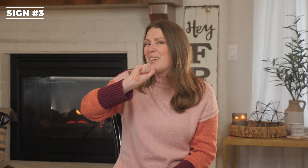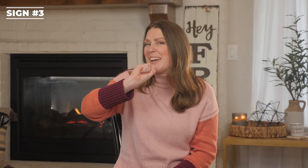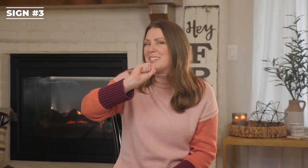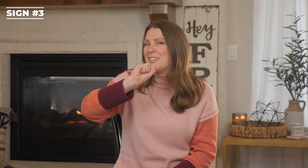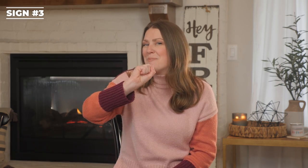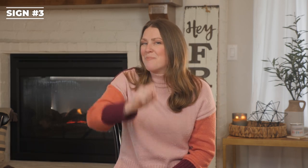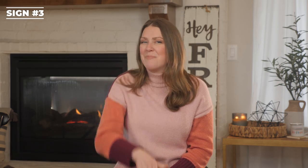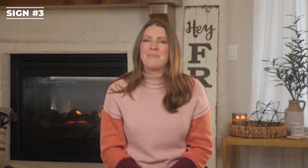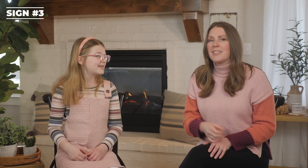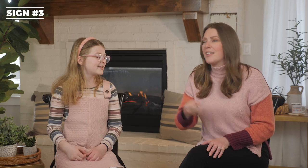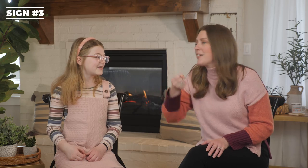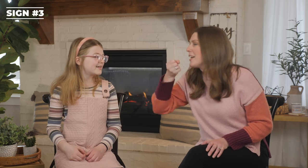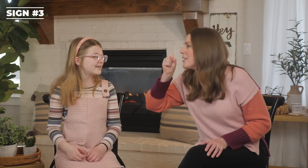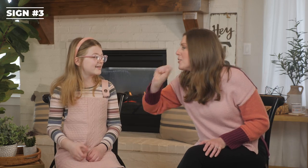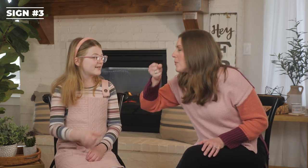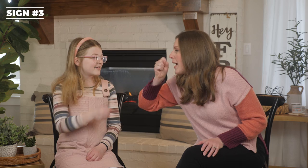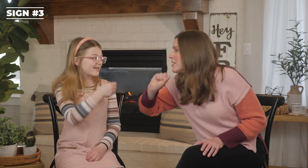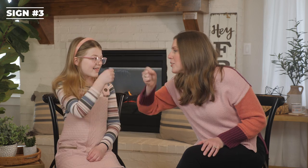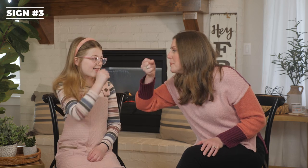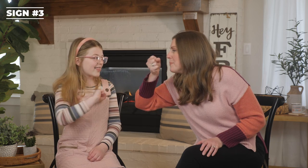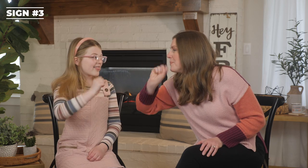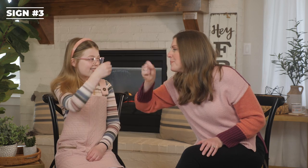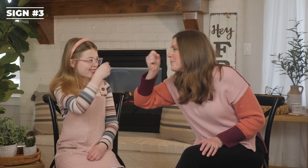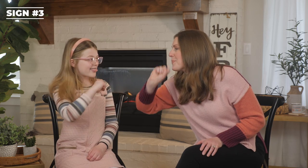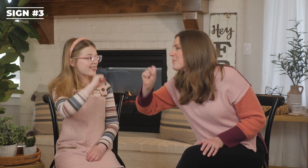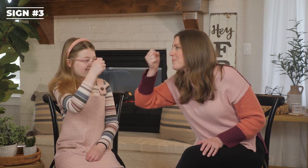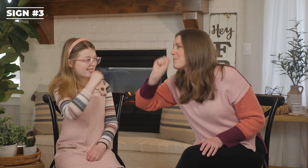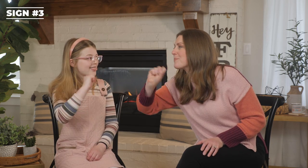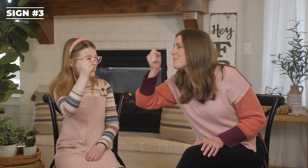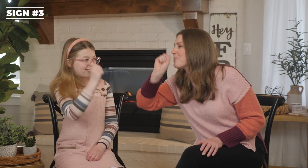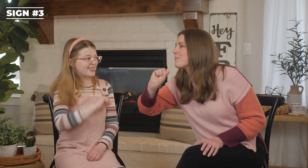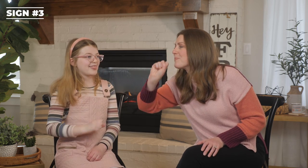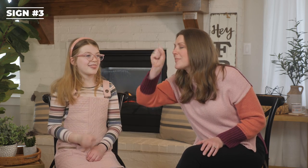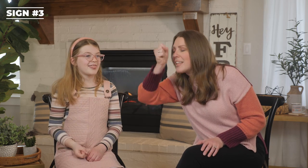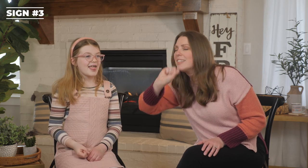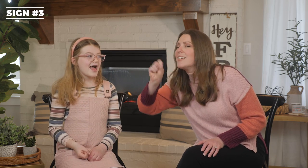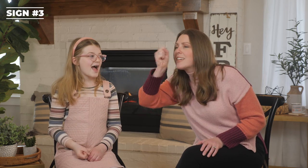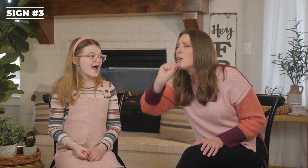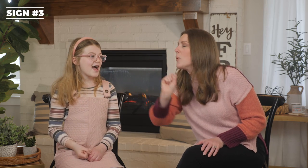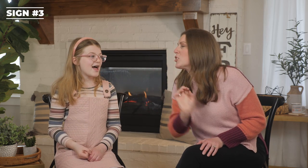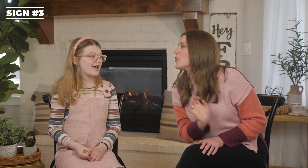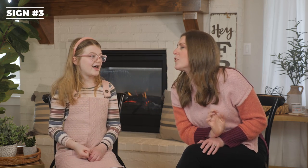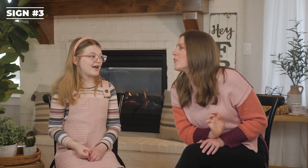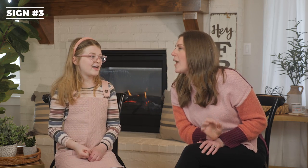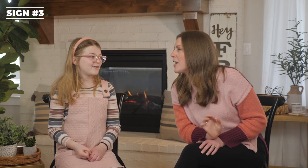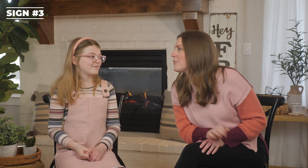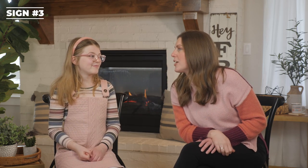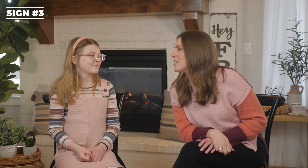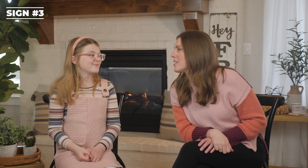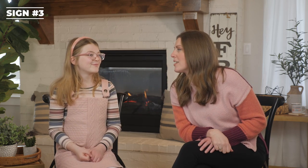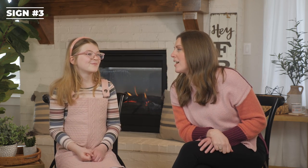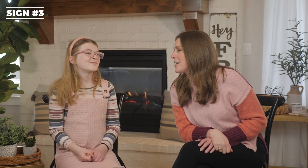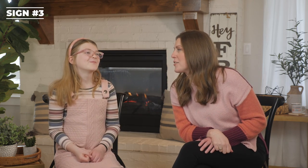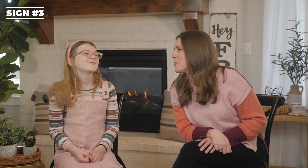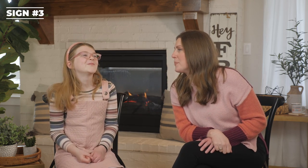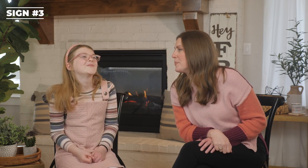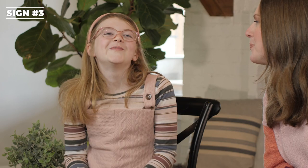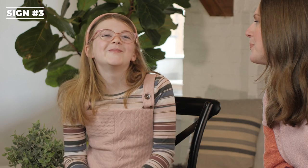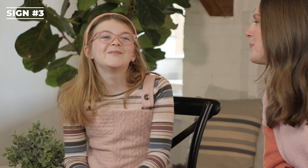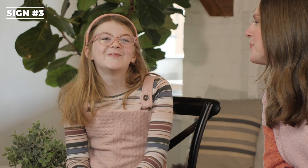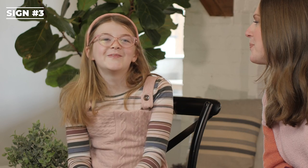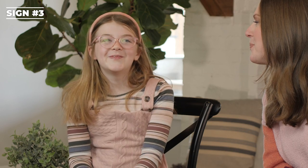'ice cream'. All right can you do ice cream? Like what's your favorite ice cream?